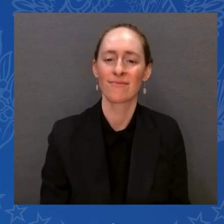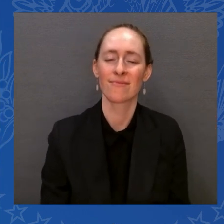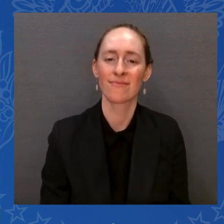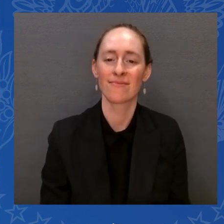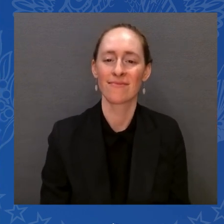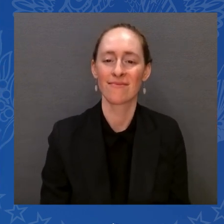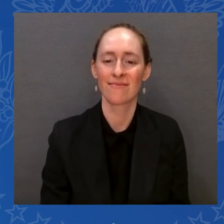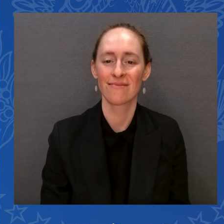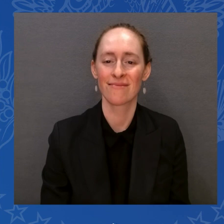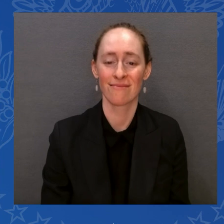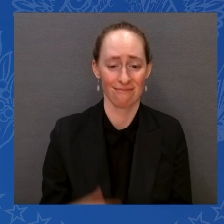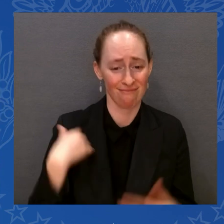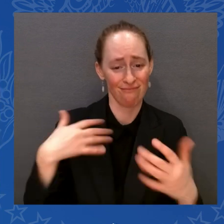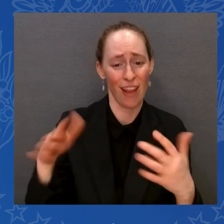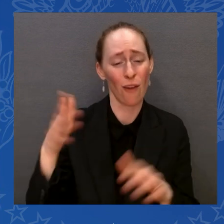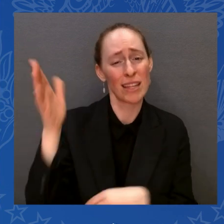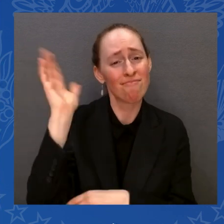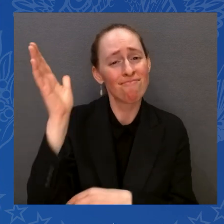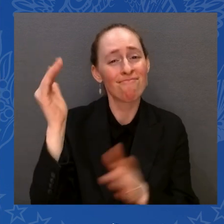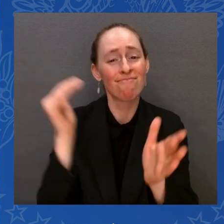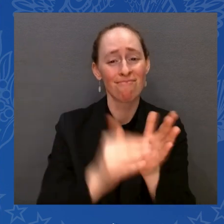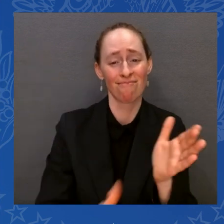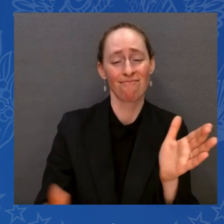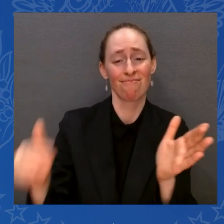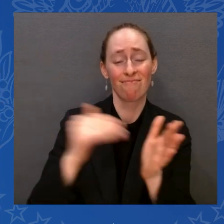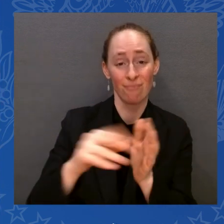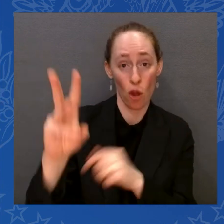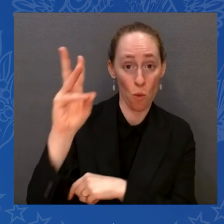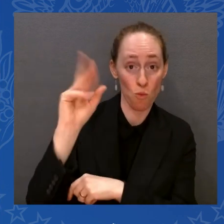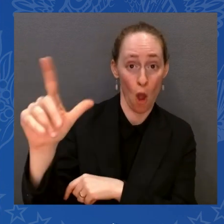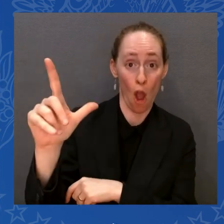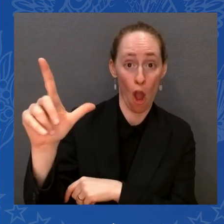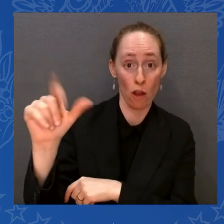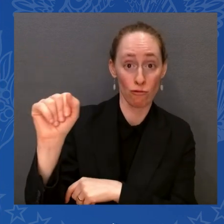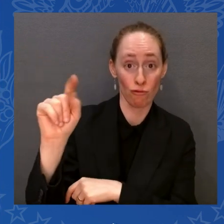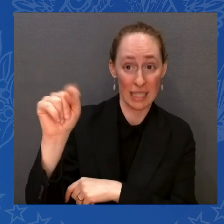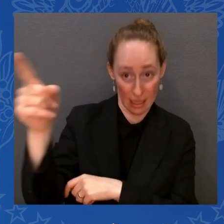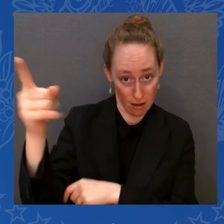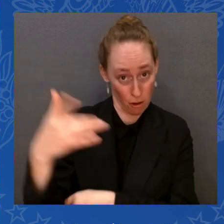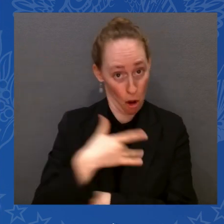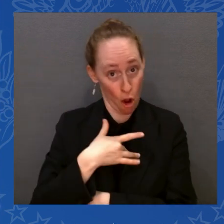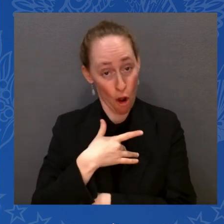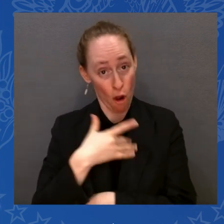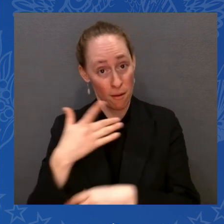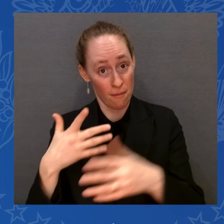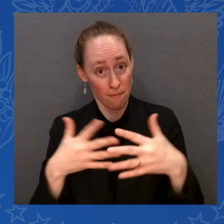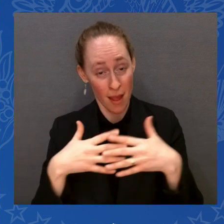Wall Street did not build this country; the middle class built the country. And unions built the middle class.